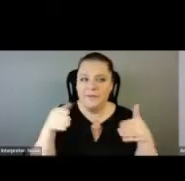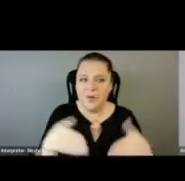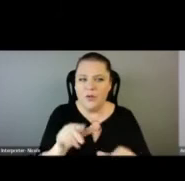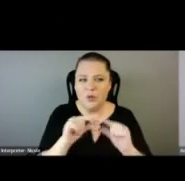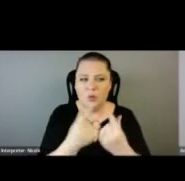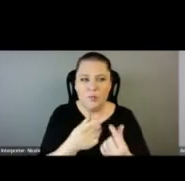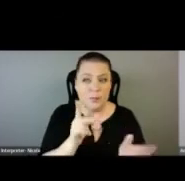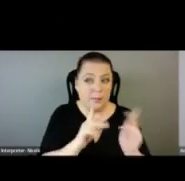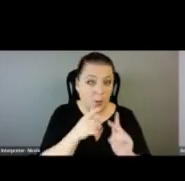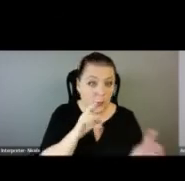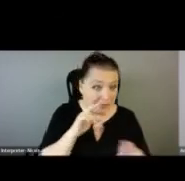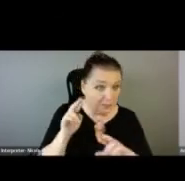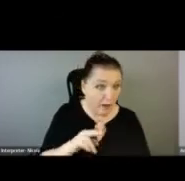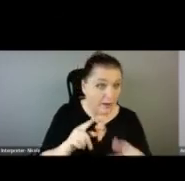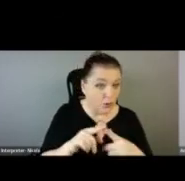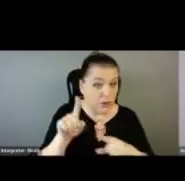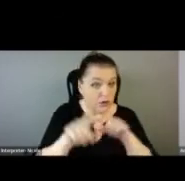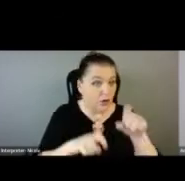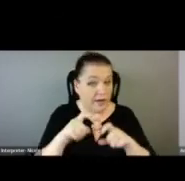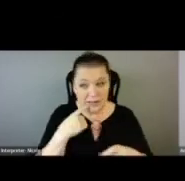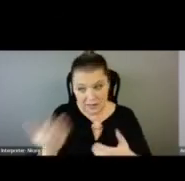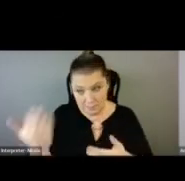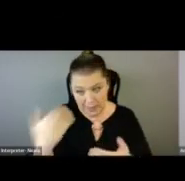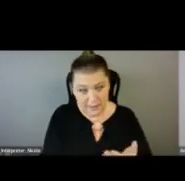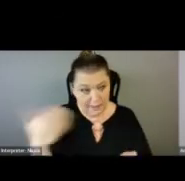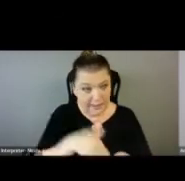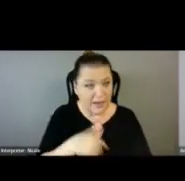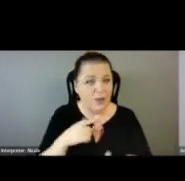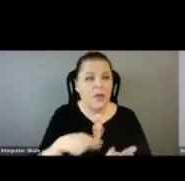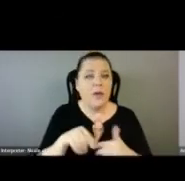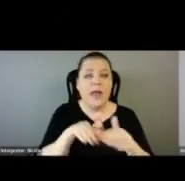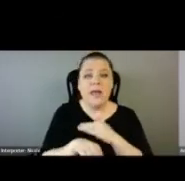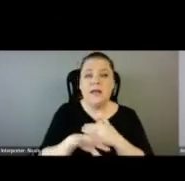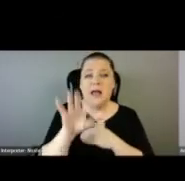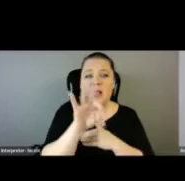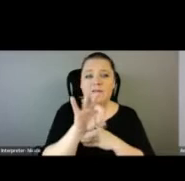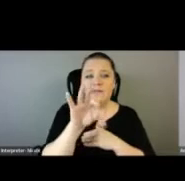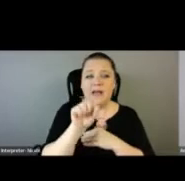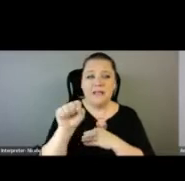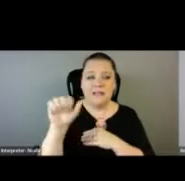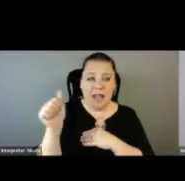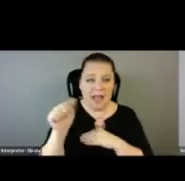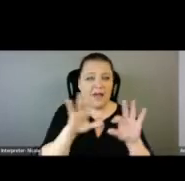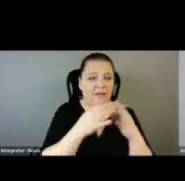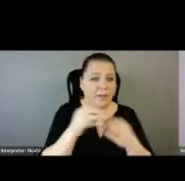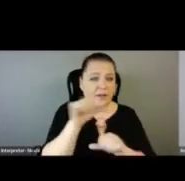that survey, and we access FSSA. So family, social services, administration and DMHA, we're